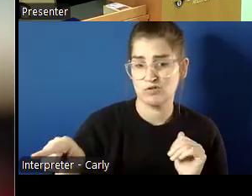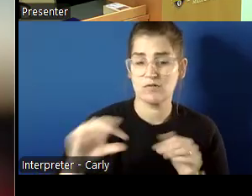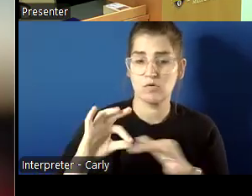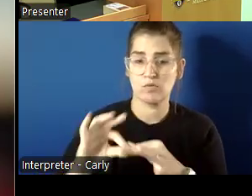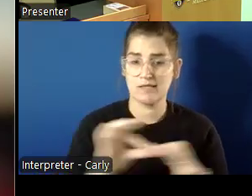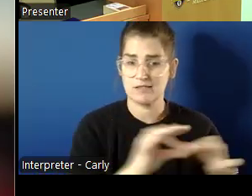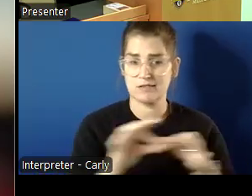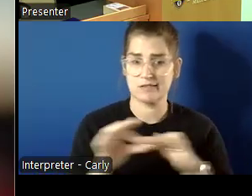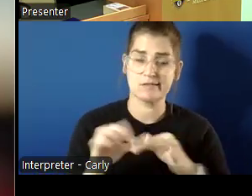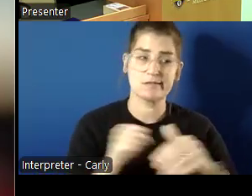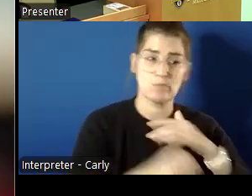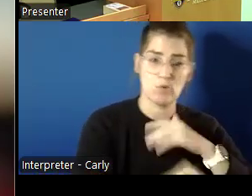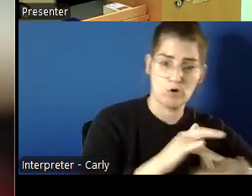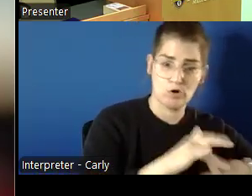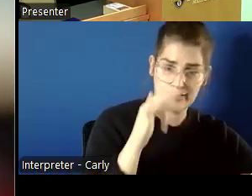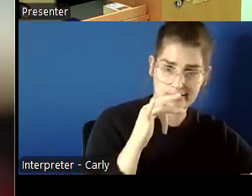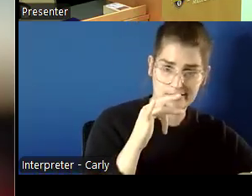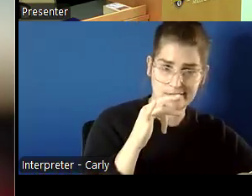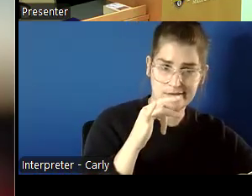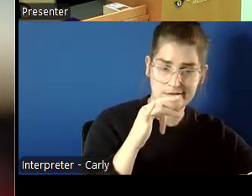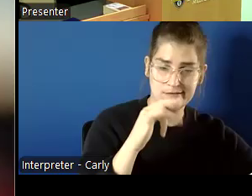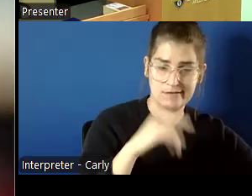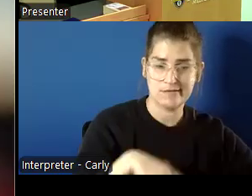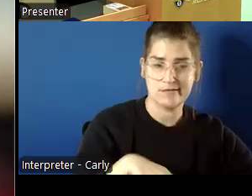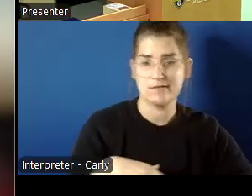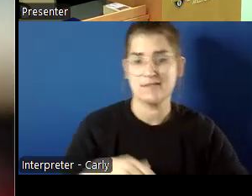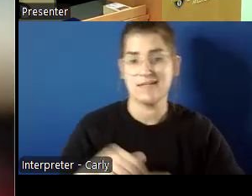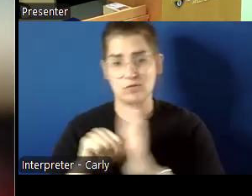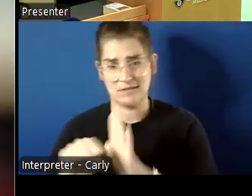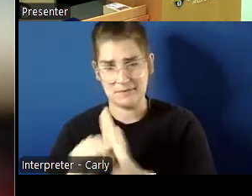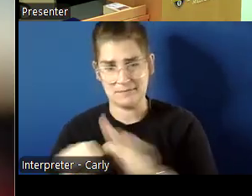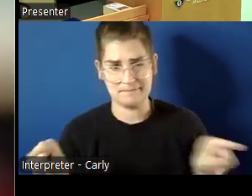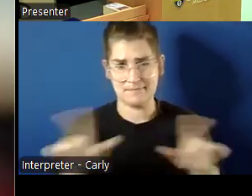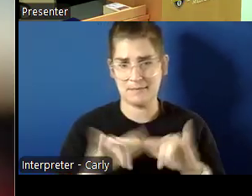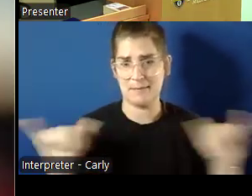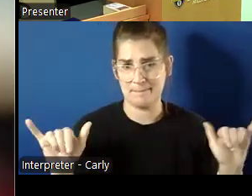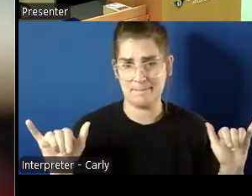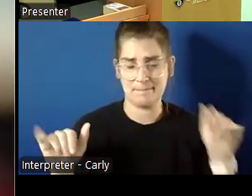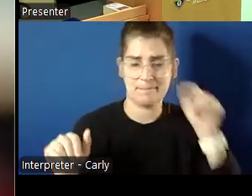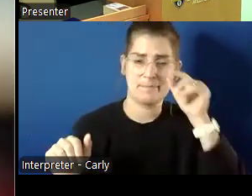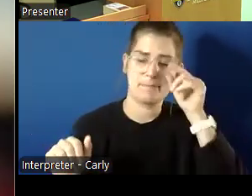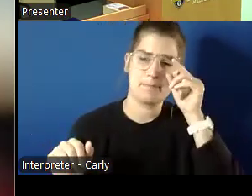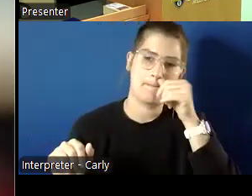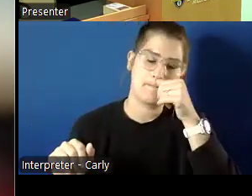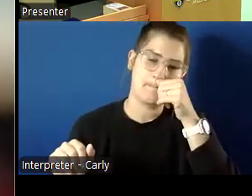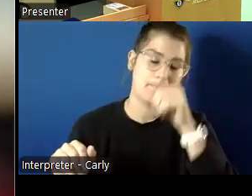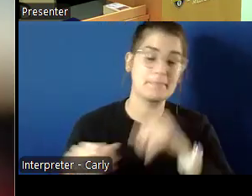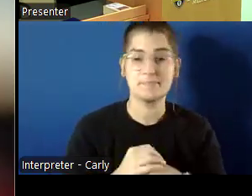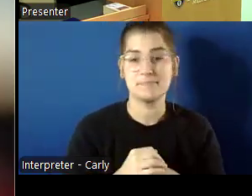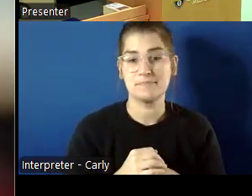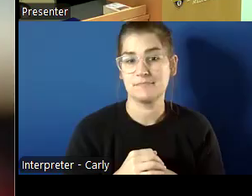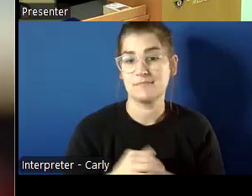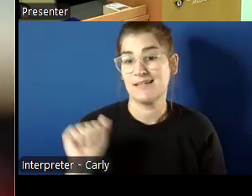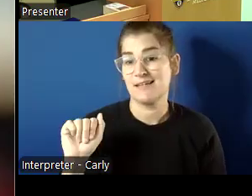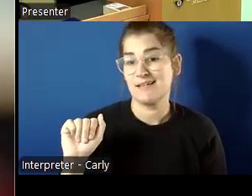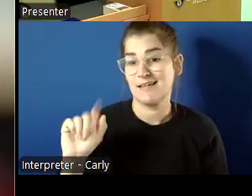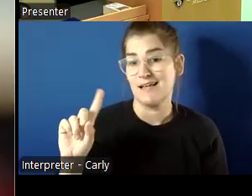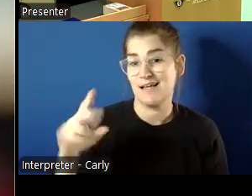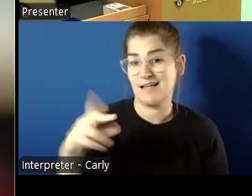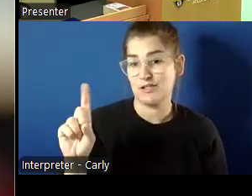between preterm births and those symptoms because it might it's a ADHD is different than